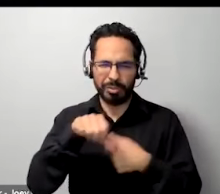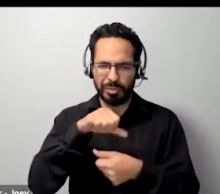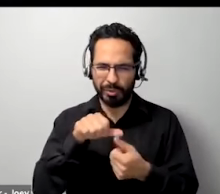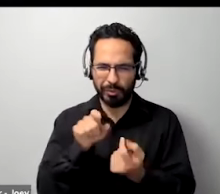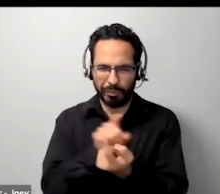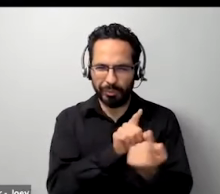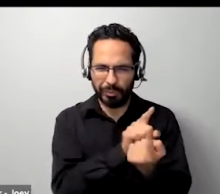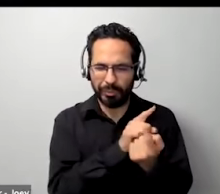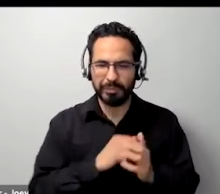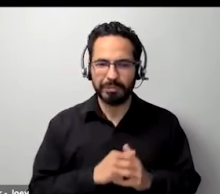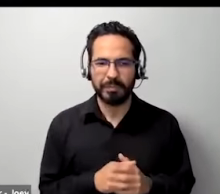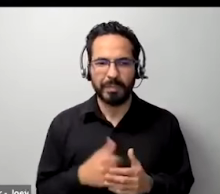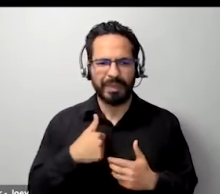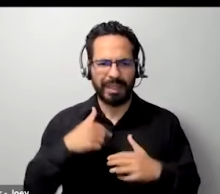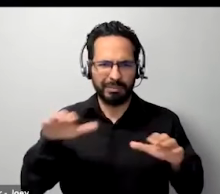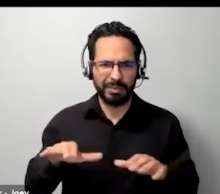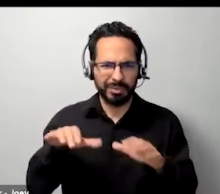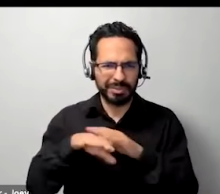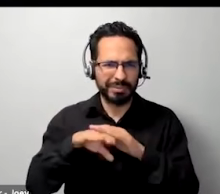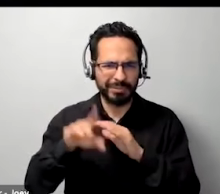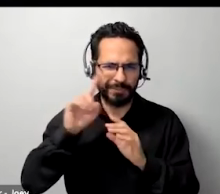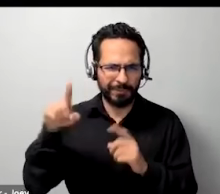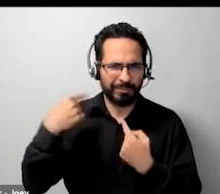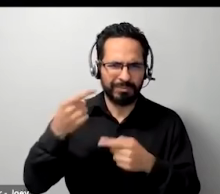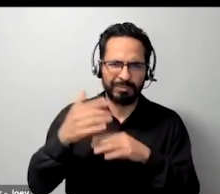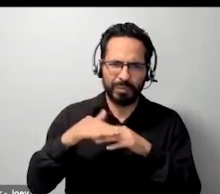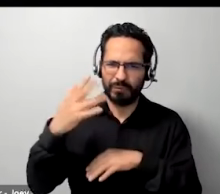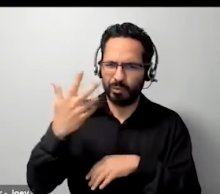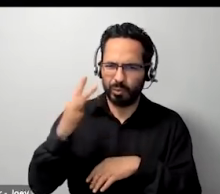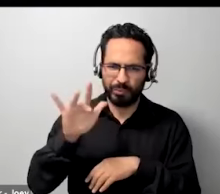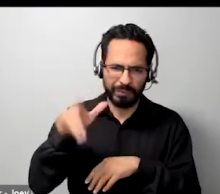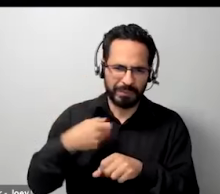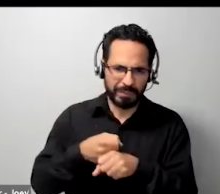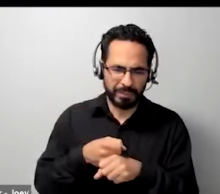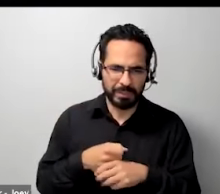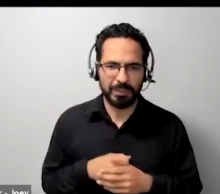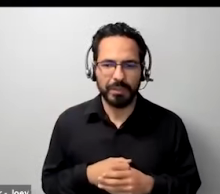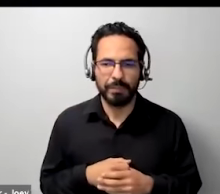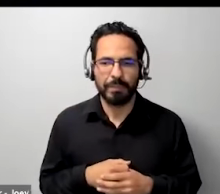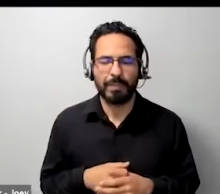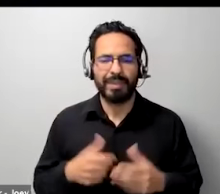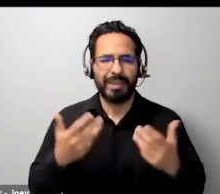I have been doing accessibility for over 25 years now, and I've had the opportunity